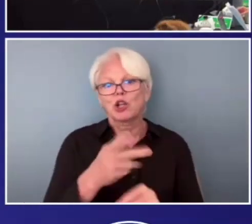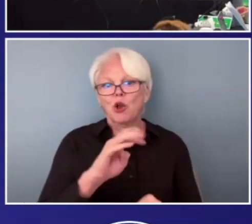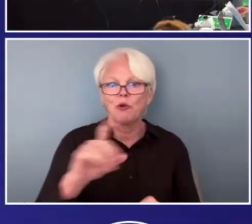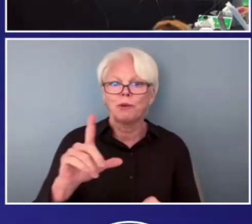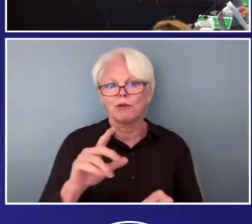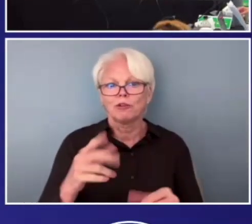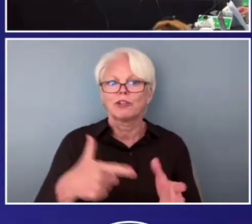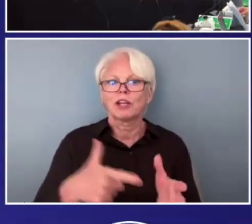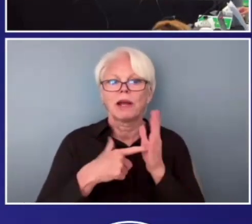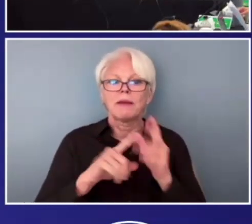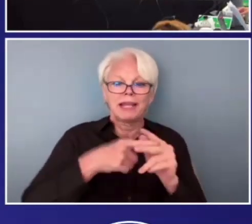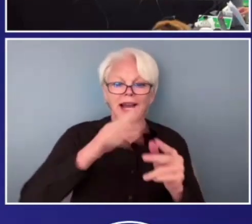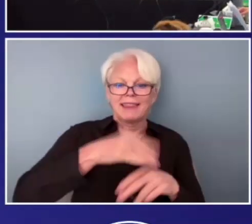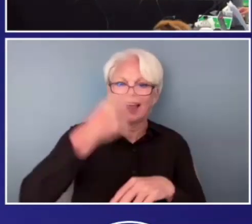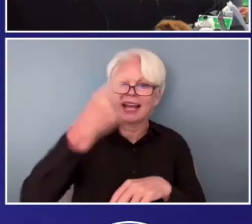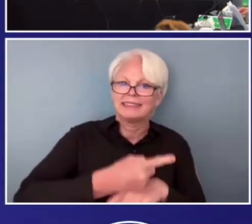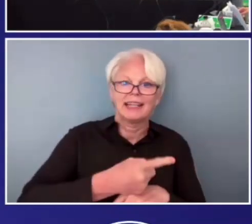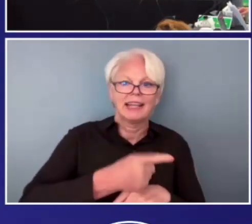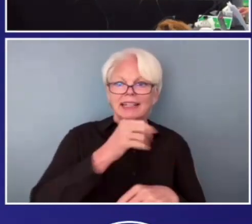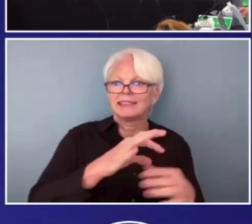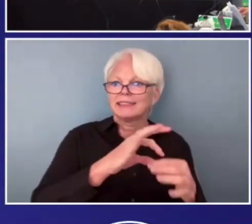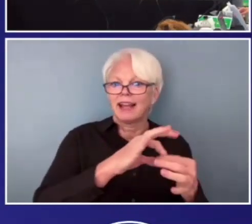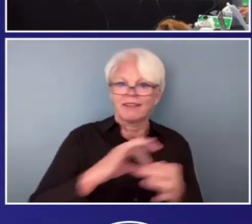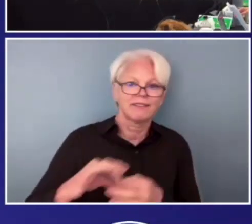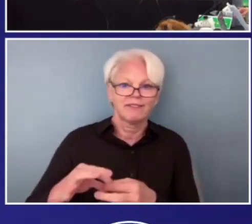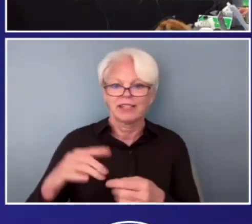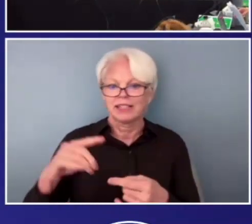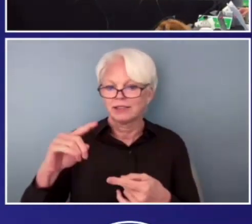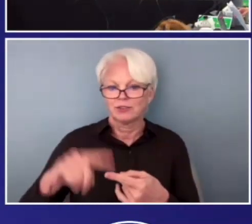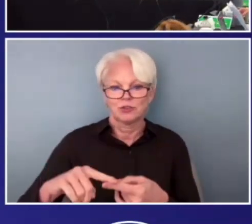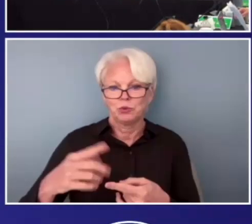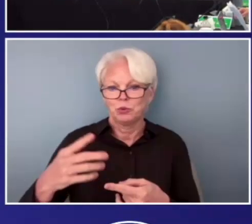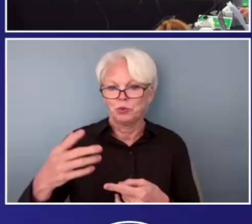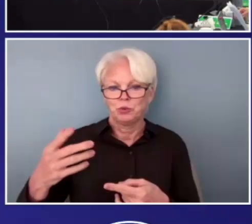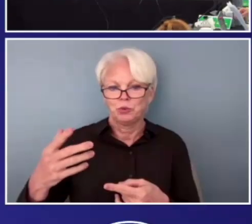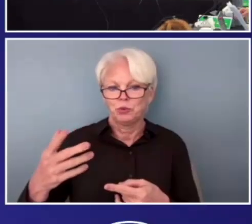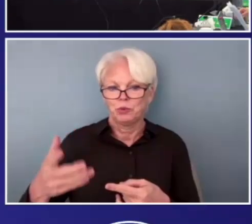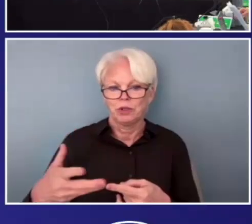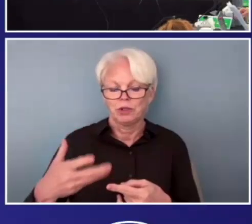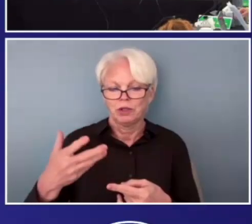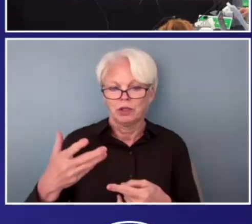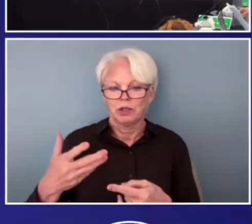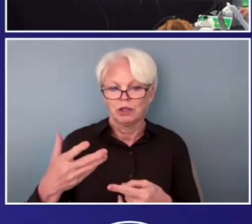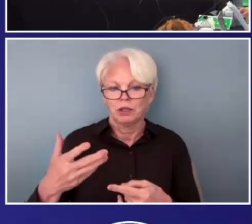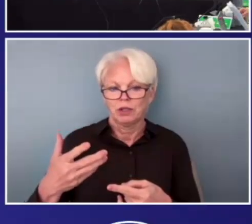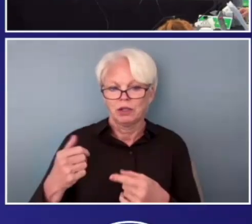It's not fixed to a -- yeah, it's not fixed to it.